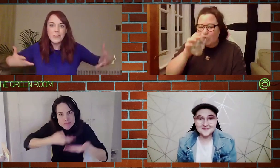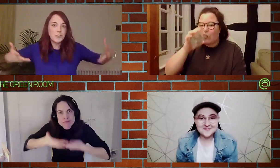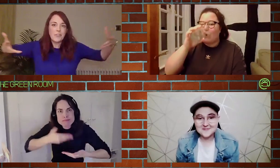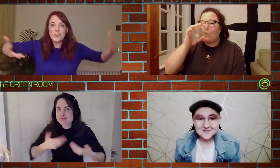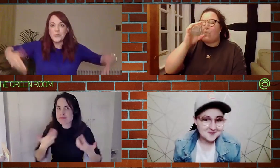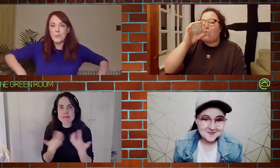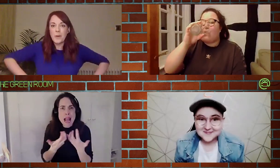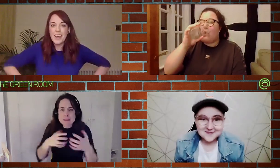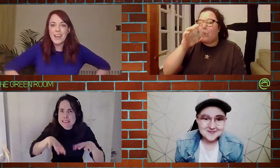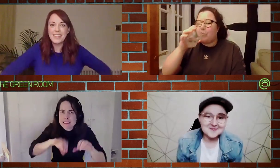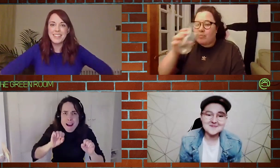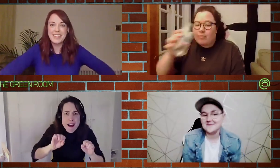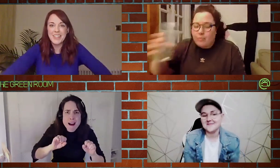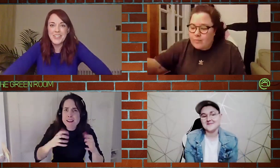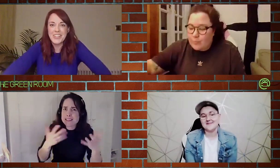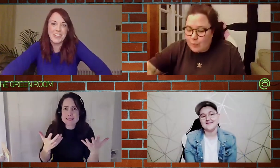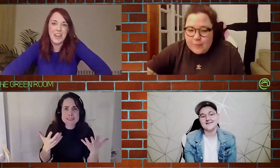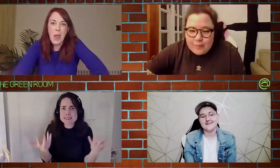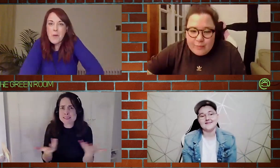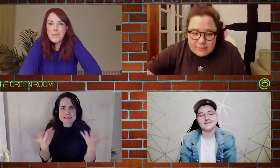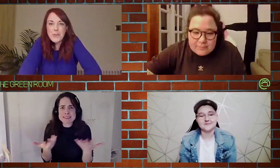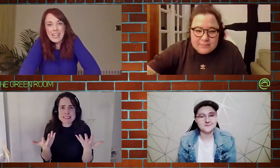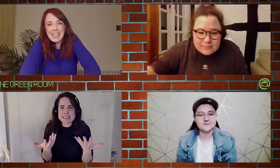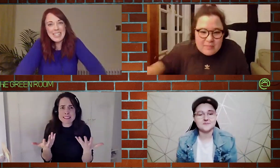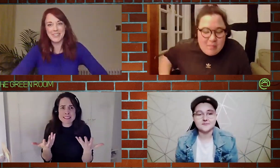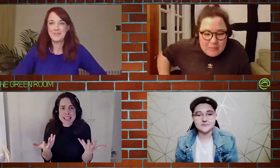you find your way in this industry, Brooklyn?